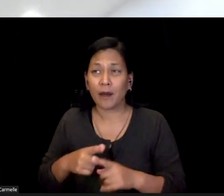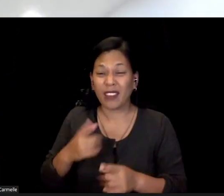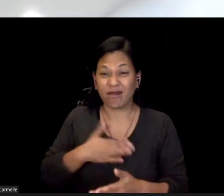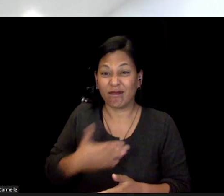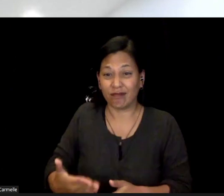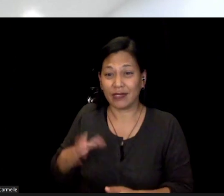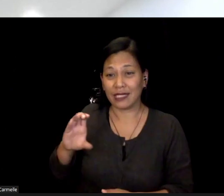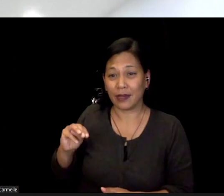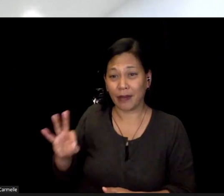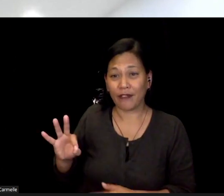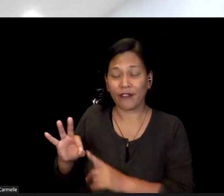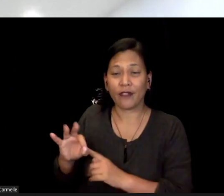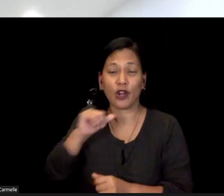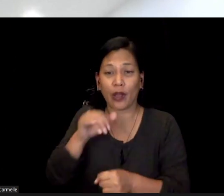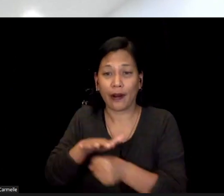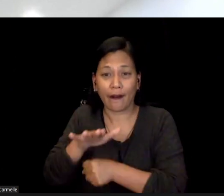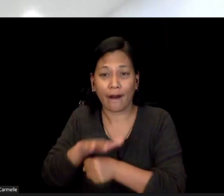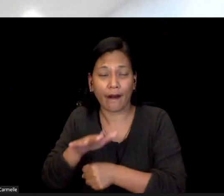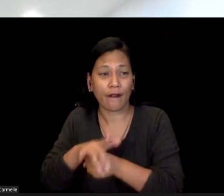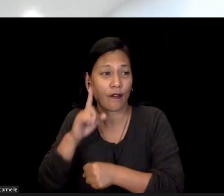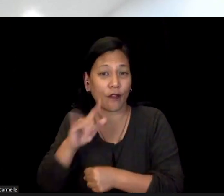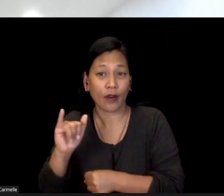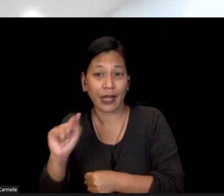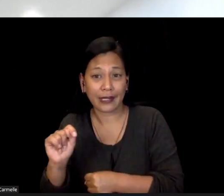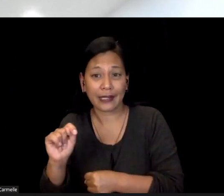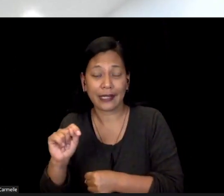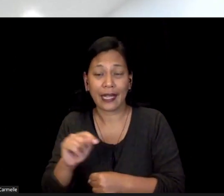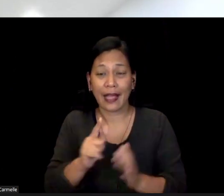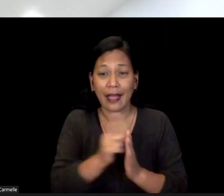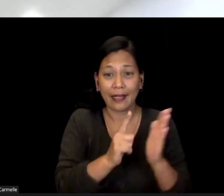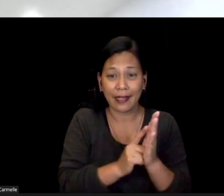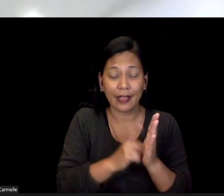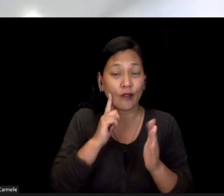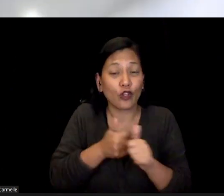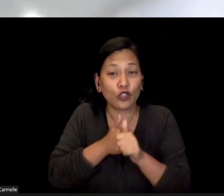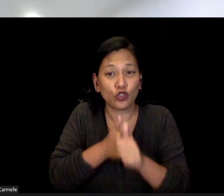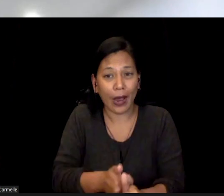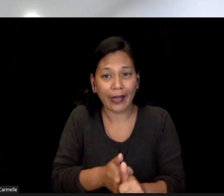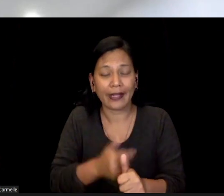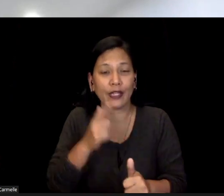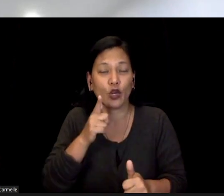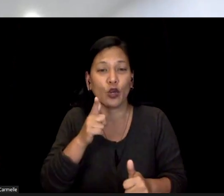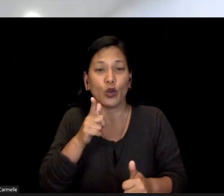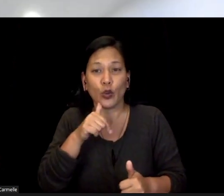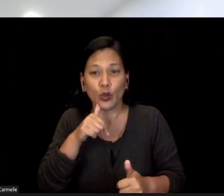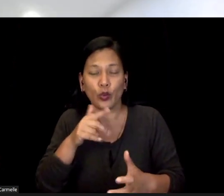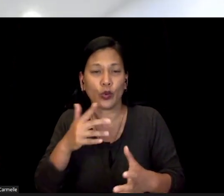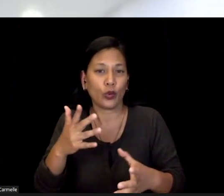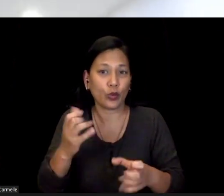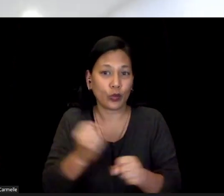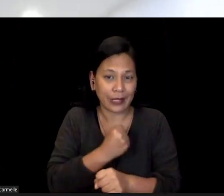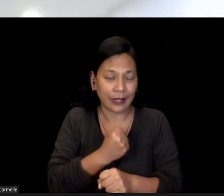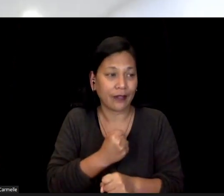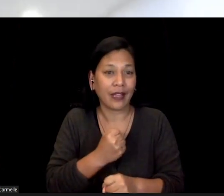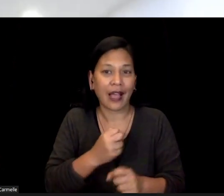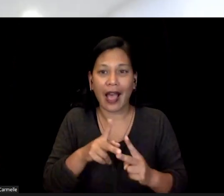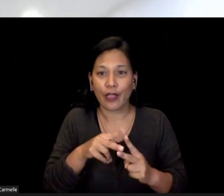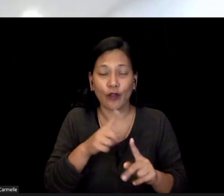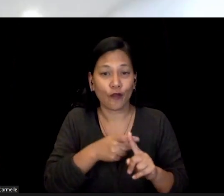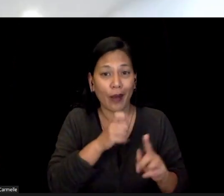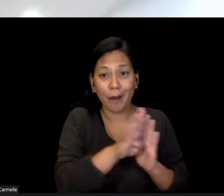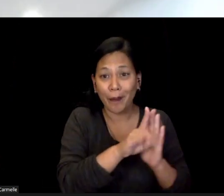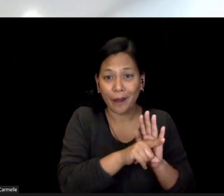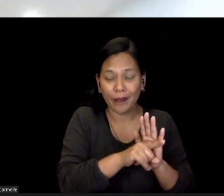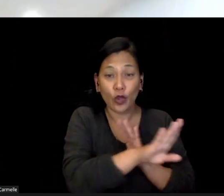to, for a lot of reasons, both ITand legal tracking, the either, ethnicity or the health status or the.